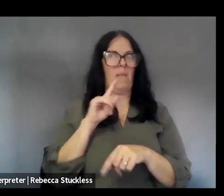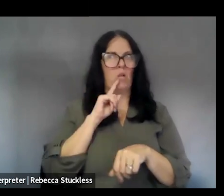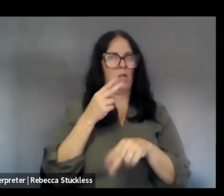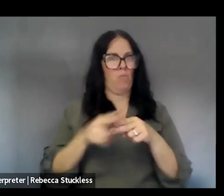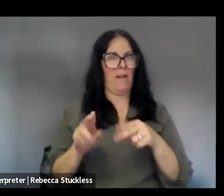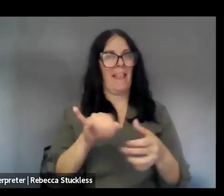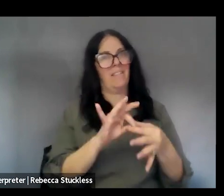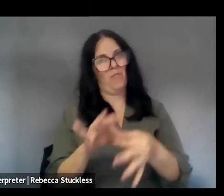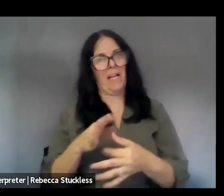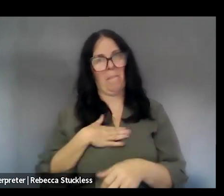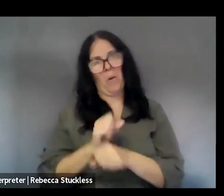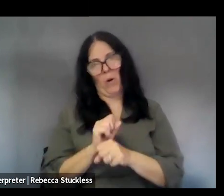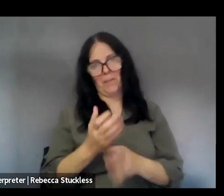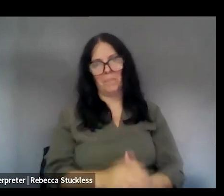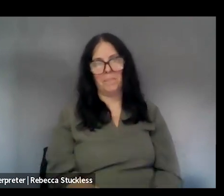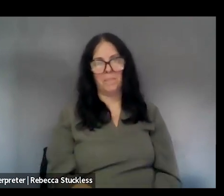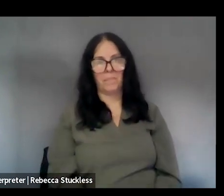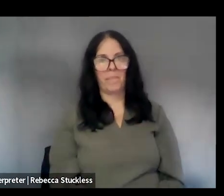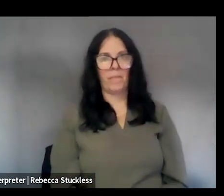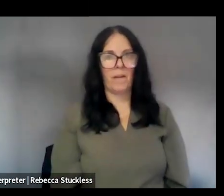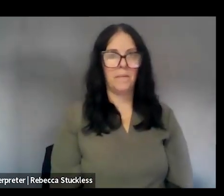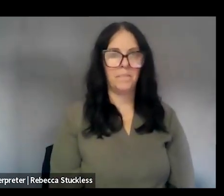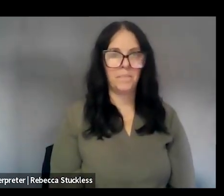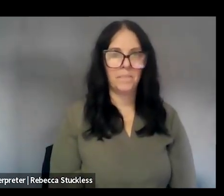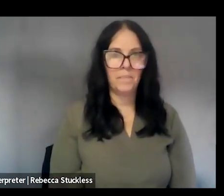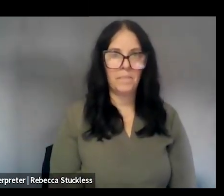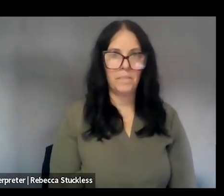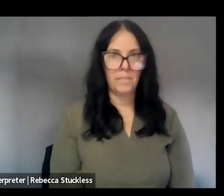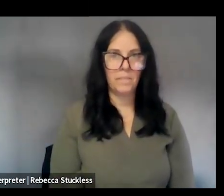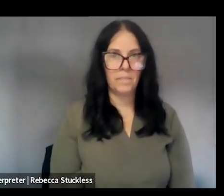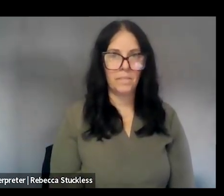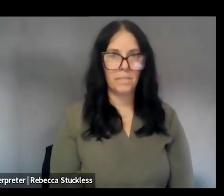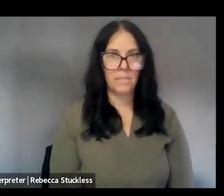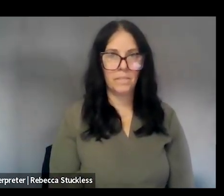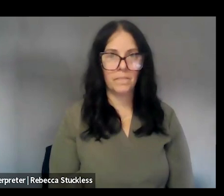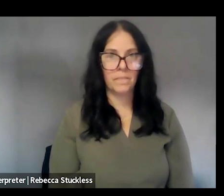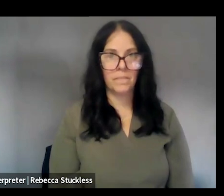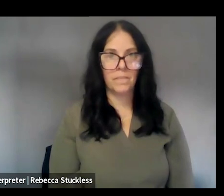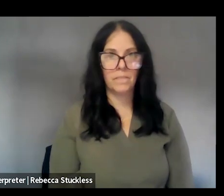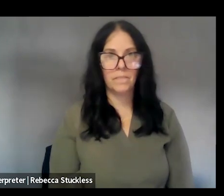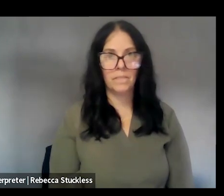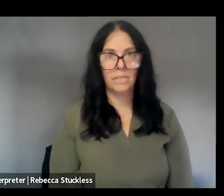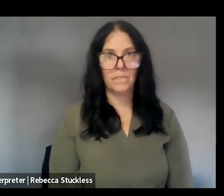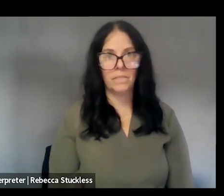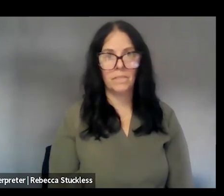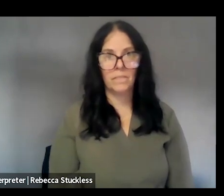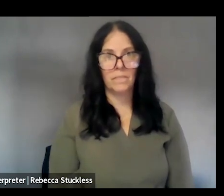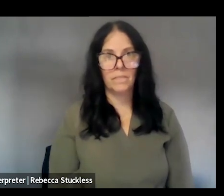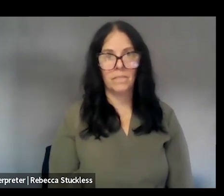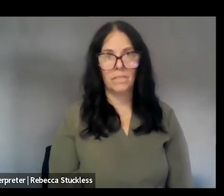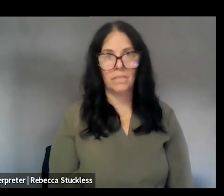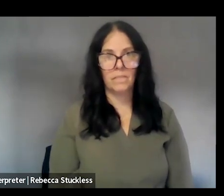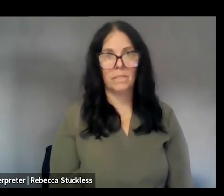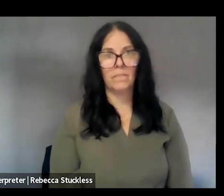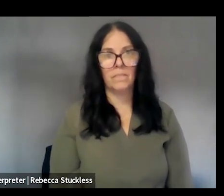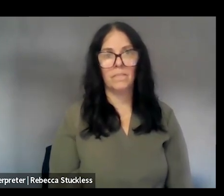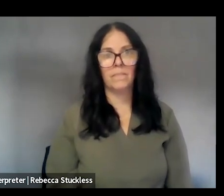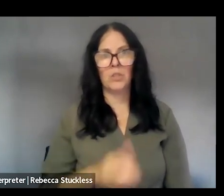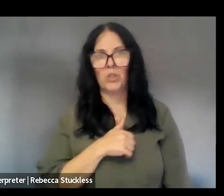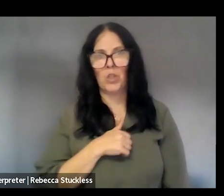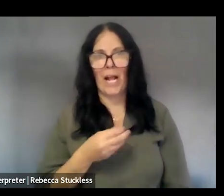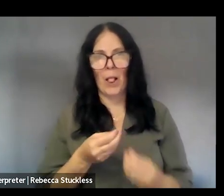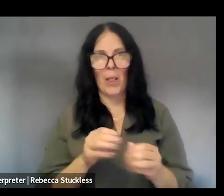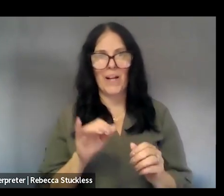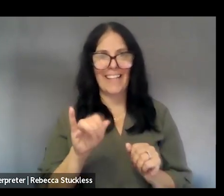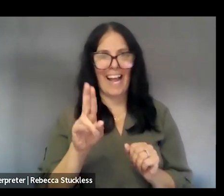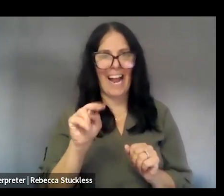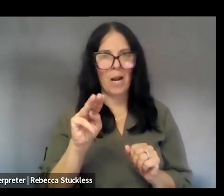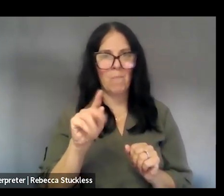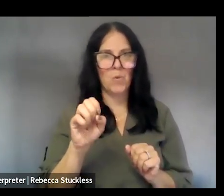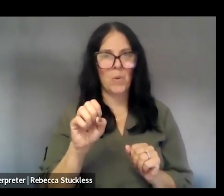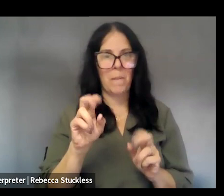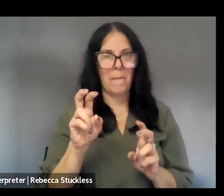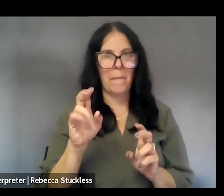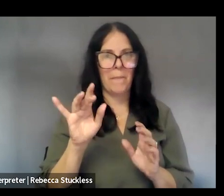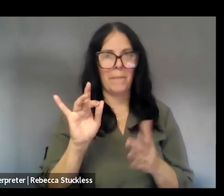work. DEVON: Thank you. Sorry, I lost the unmute button there for a second. Thank you all for sharing.